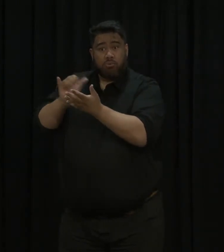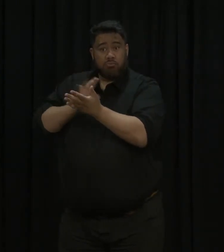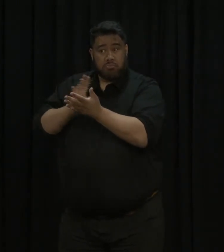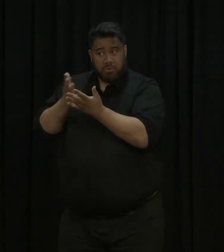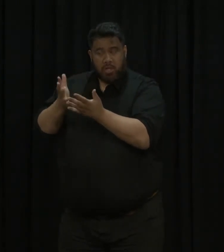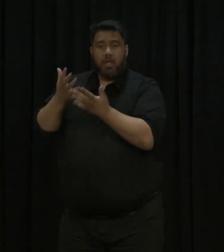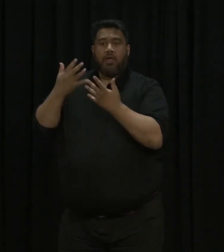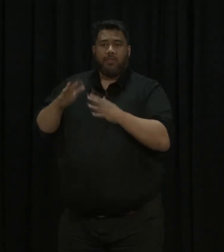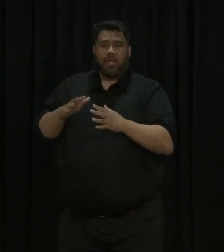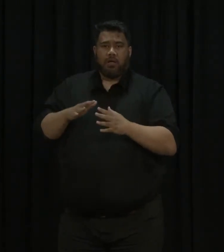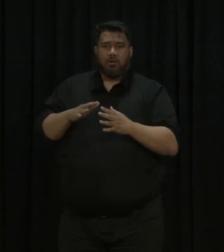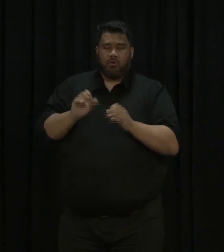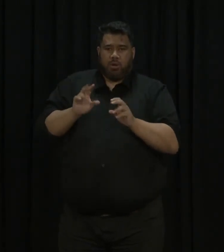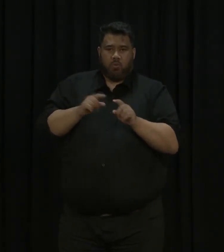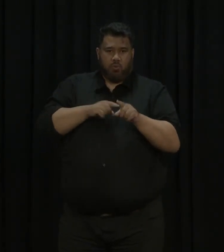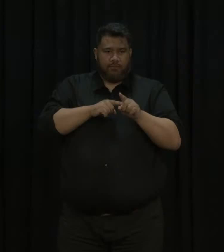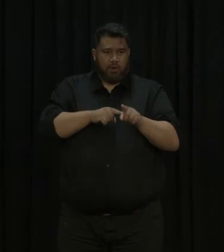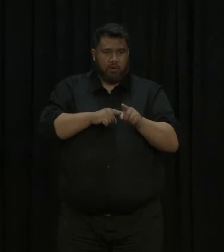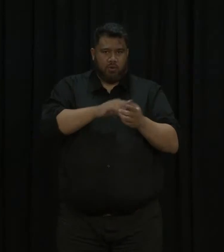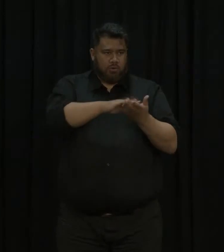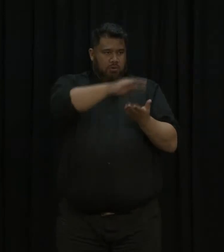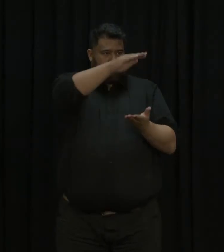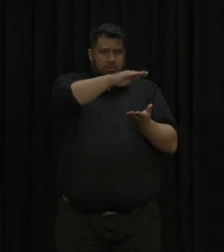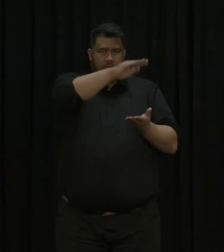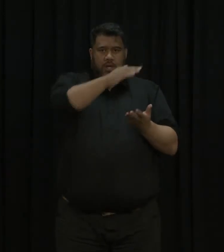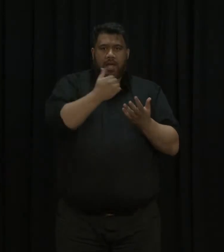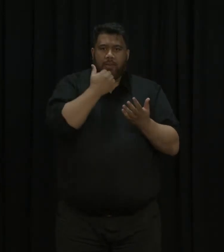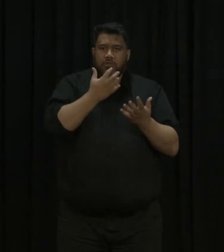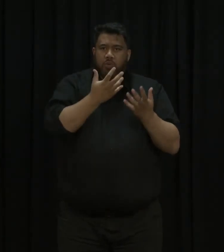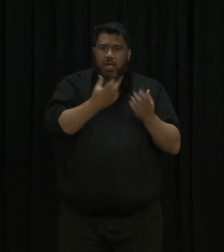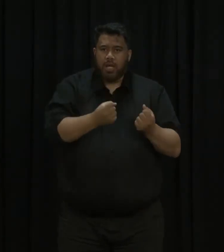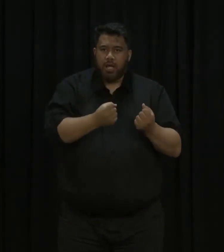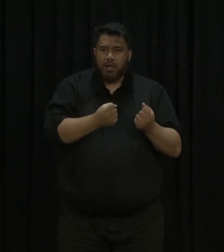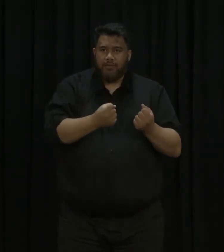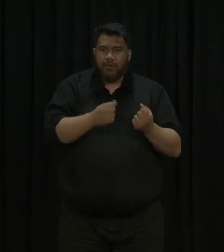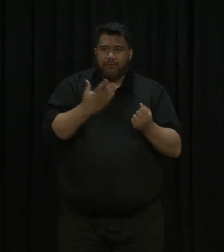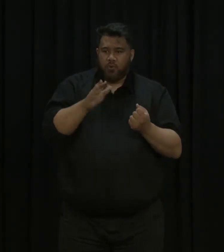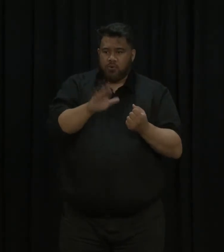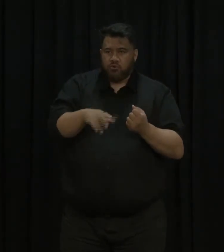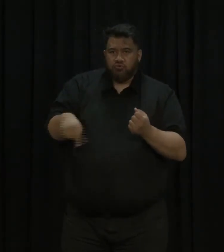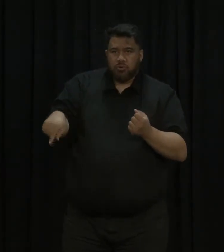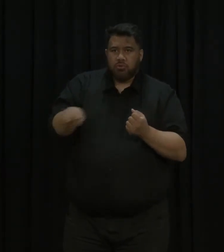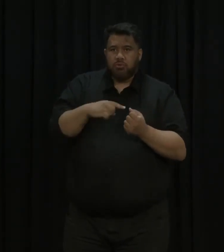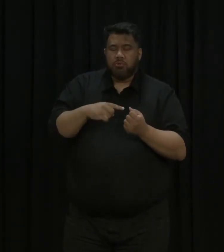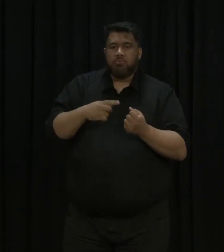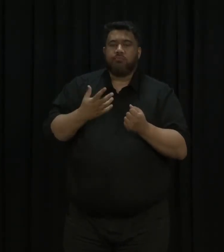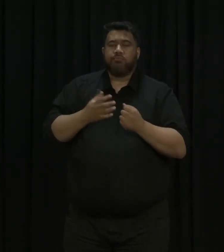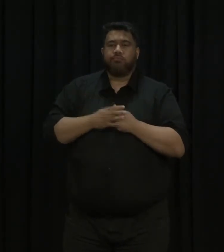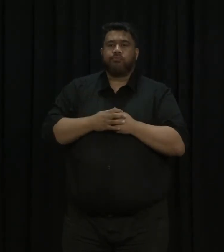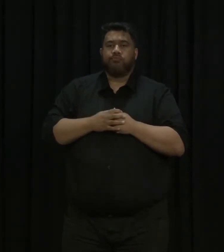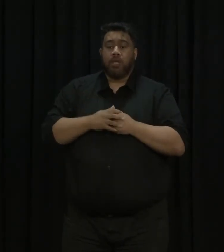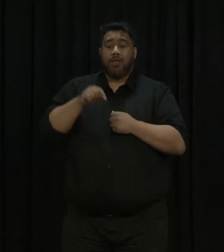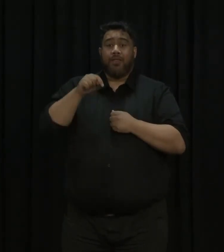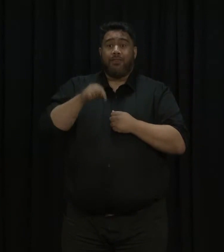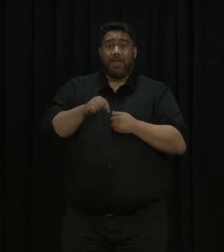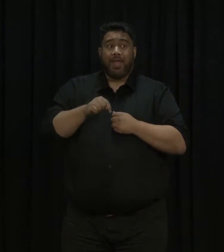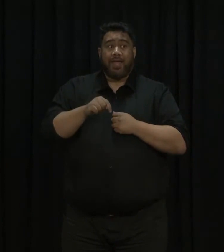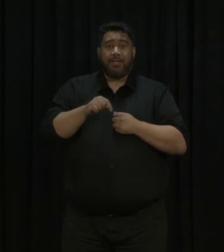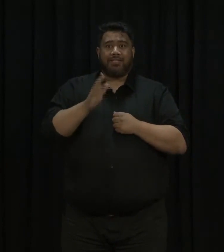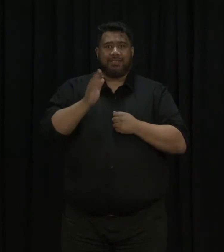approval process, assuming